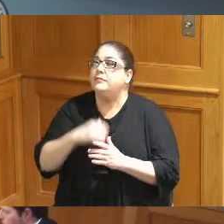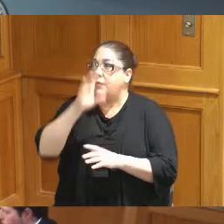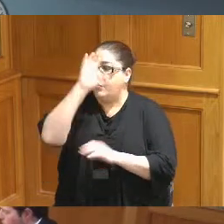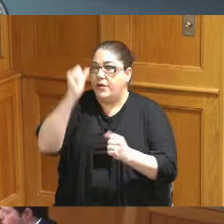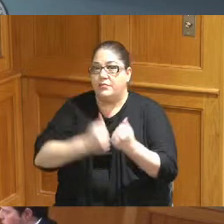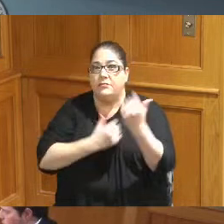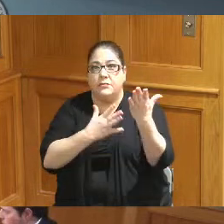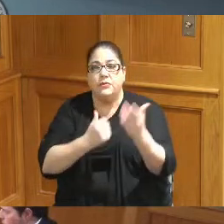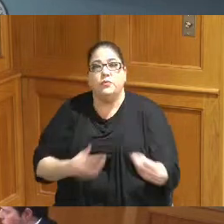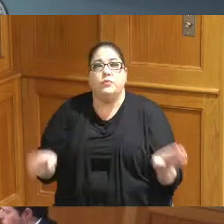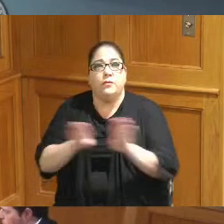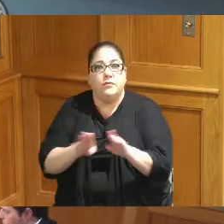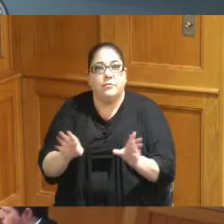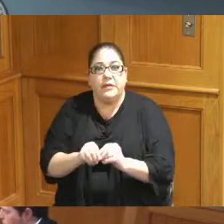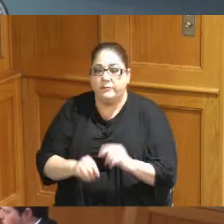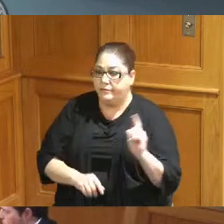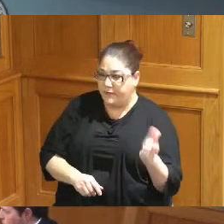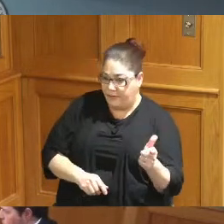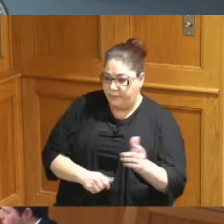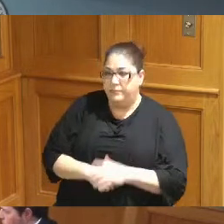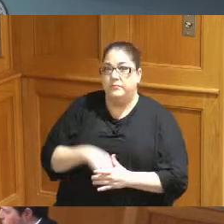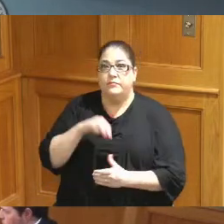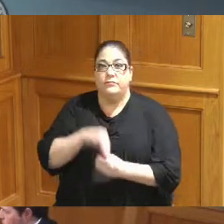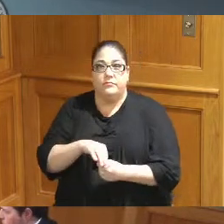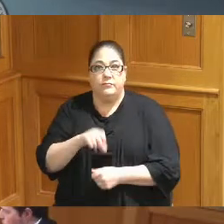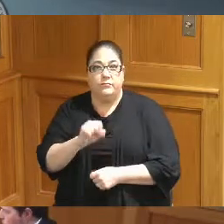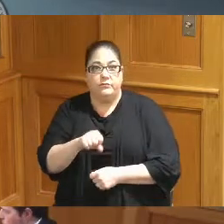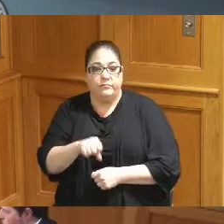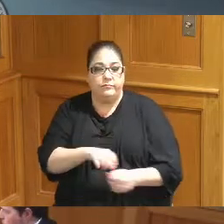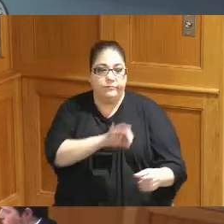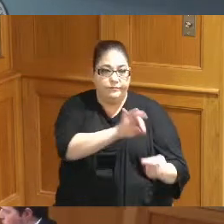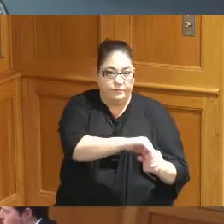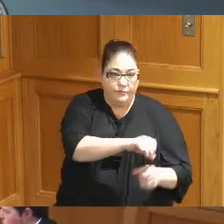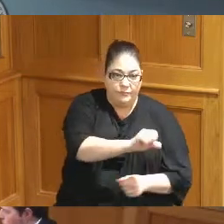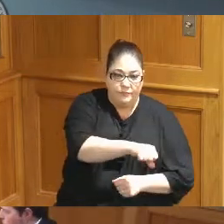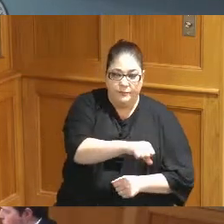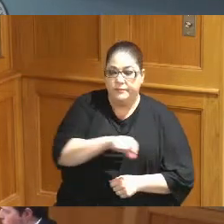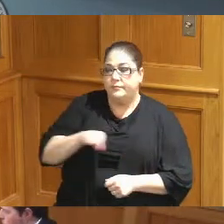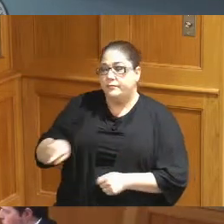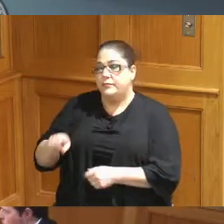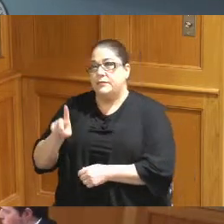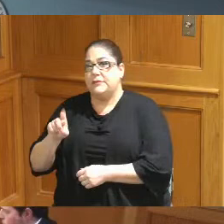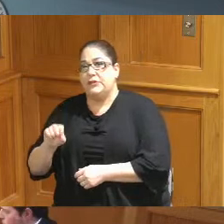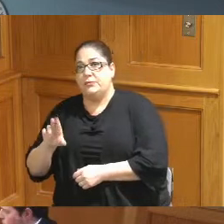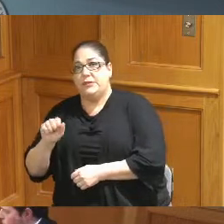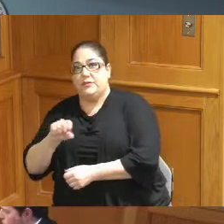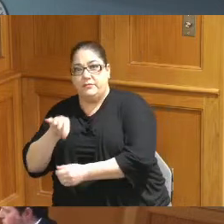adjourn second Commissioner Reece yes Commissioner Driehaus Commissioner Summerow Dumas yes